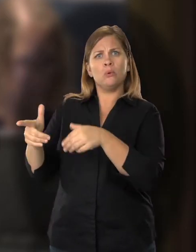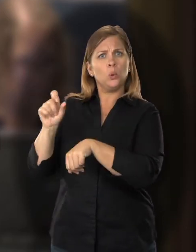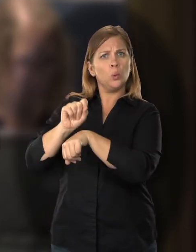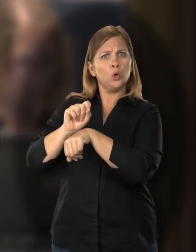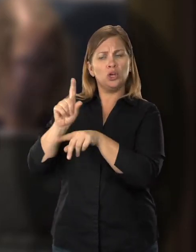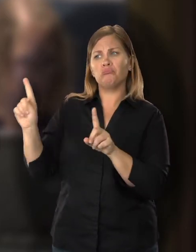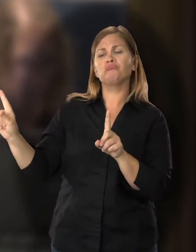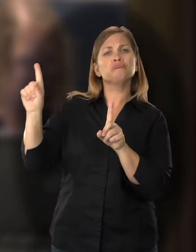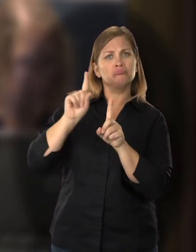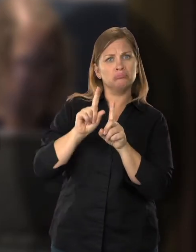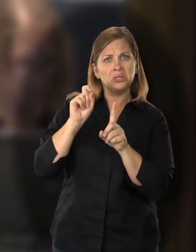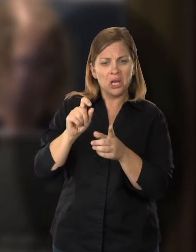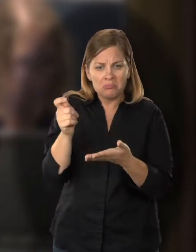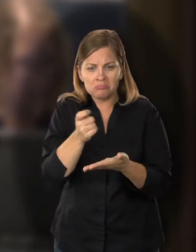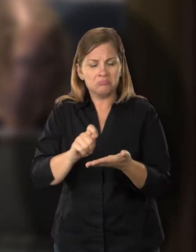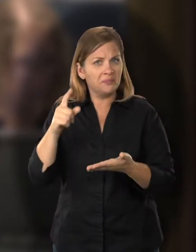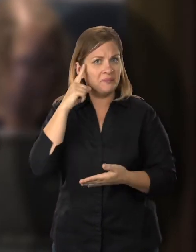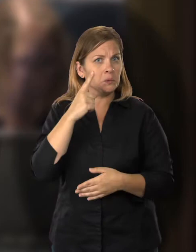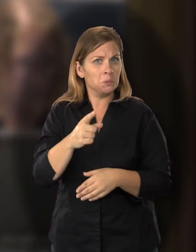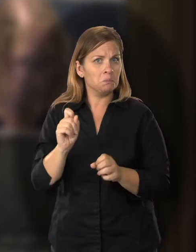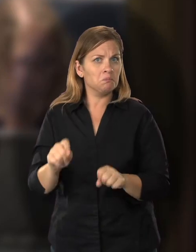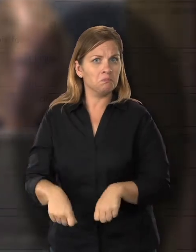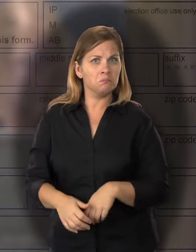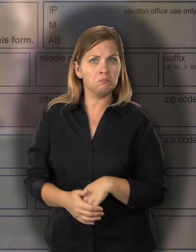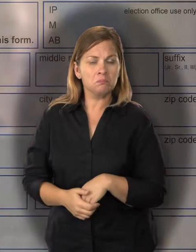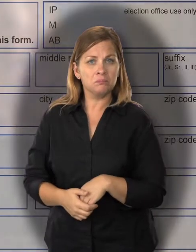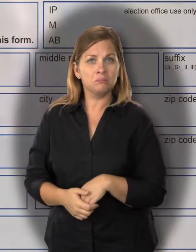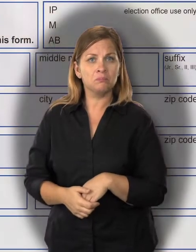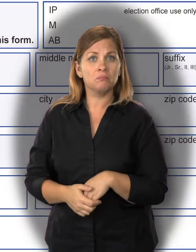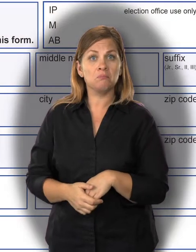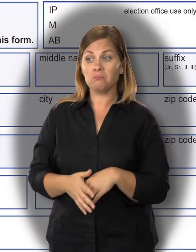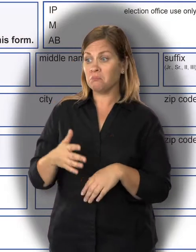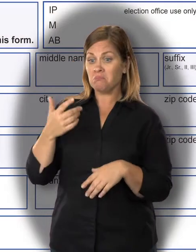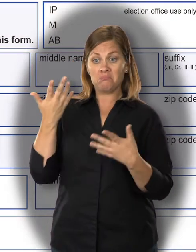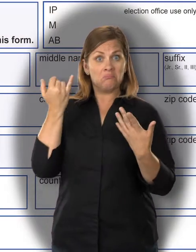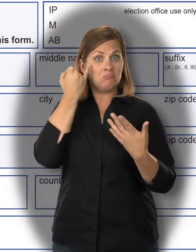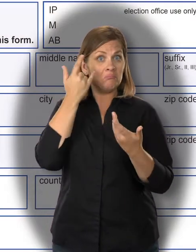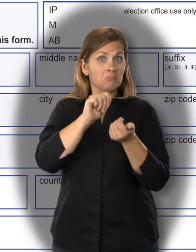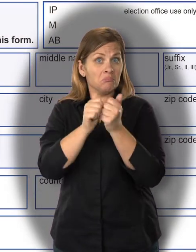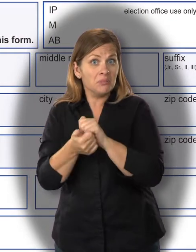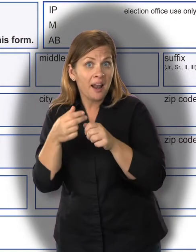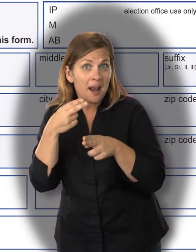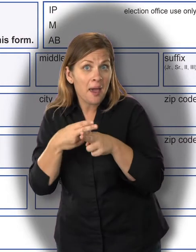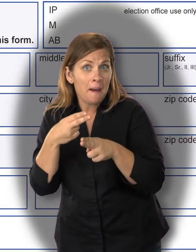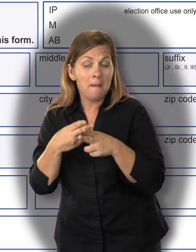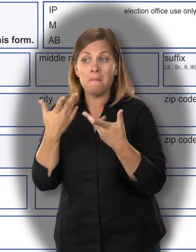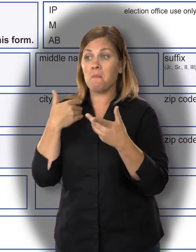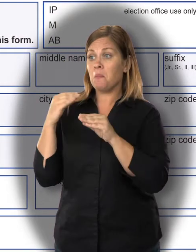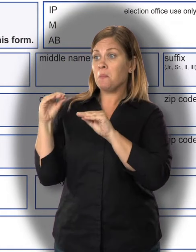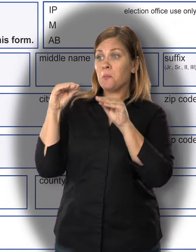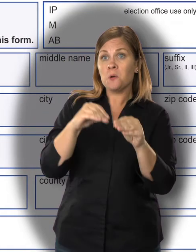If you aren't able to sign your name, the staff can assist you. If you have moved to another address or have changed your name